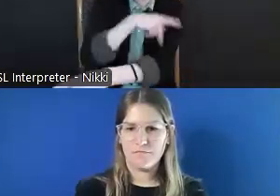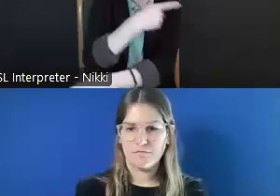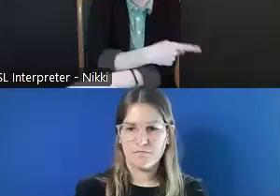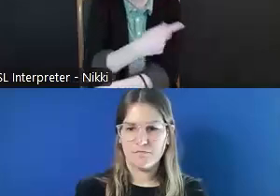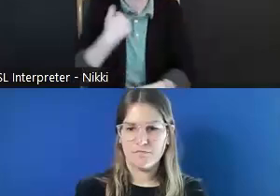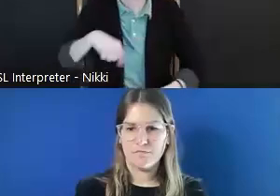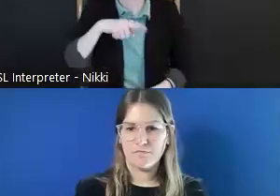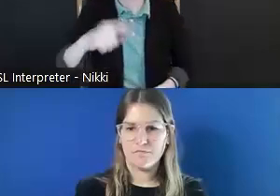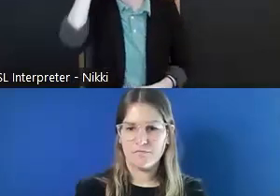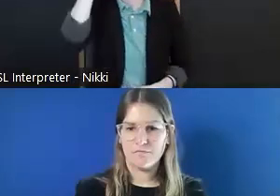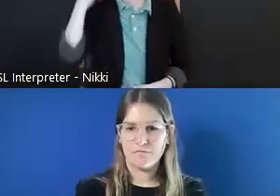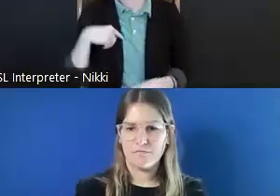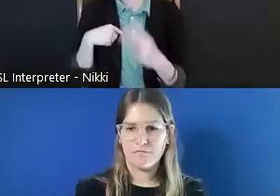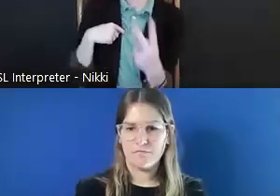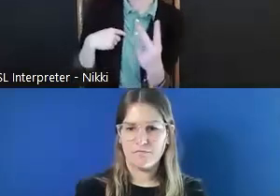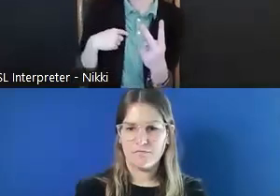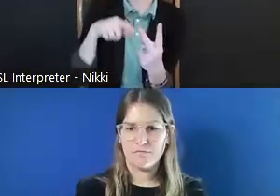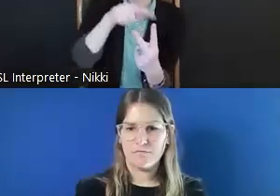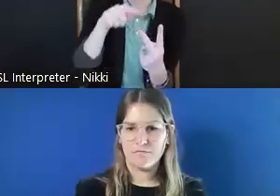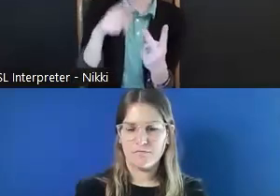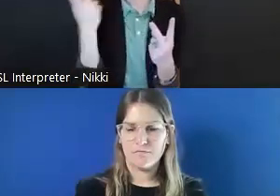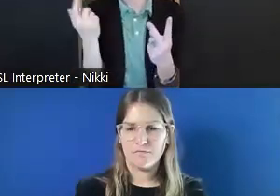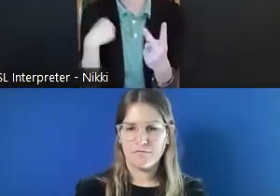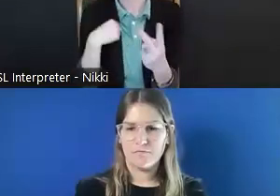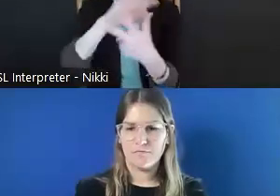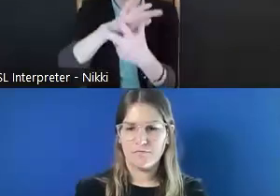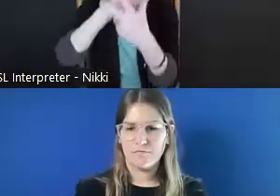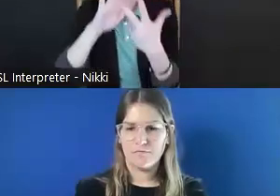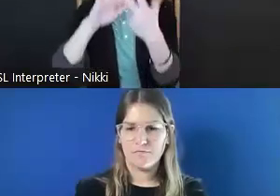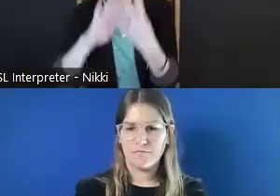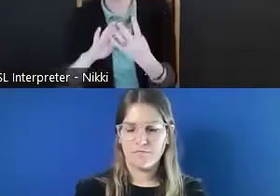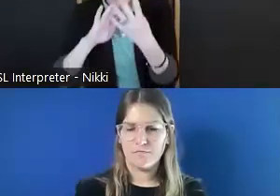you know we're serving maybe one caregiver but it can get a little complex and I even had a